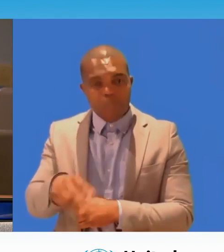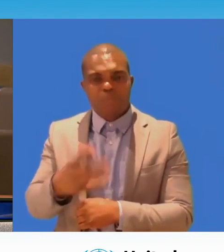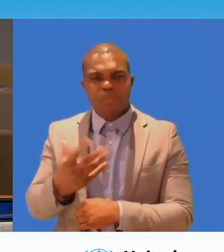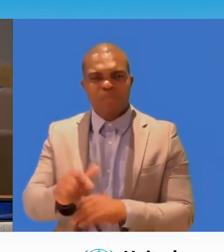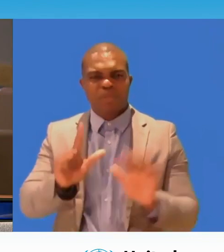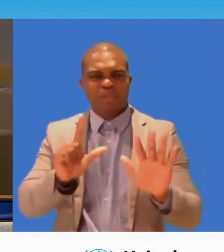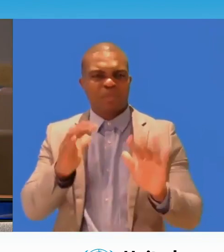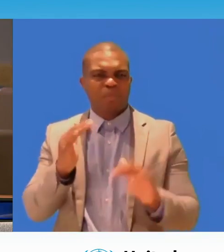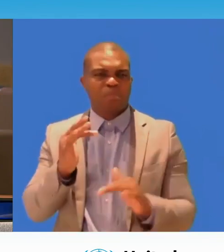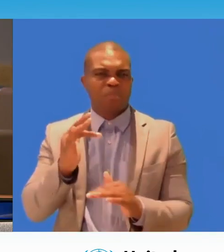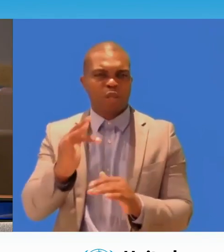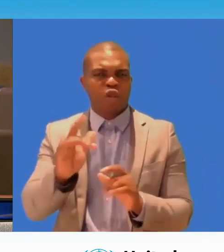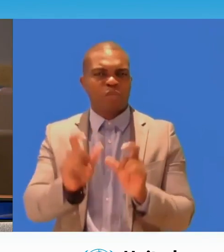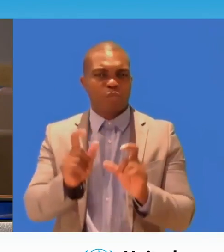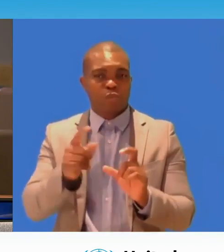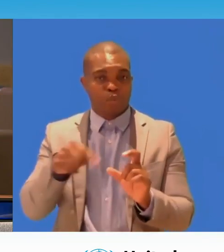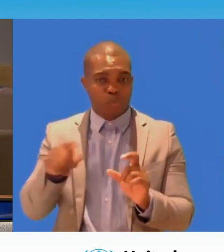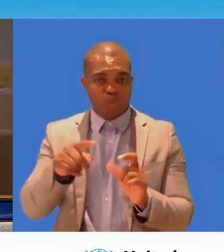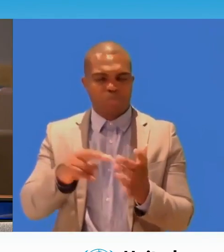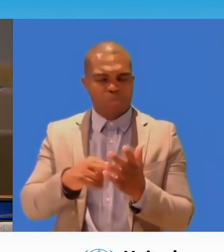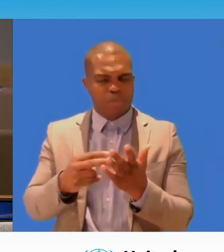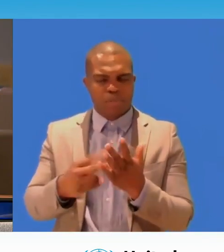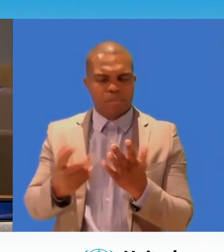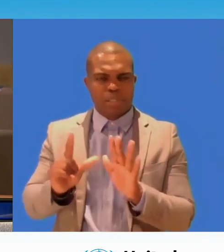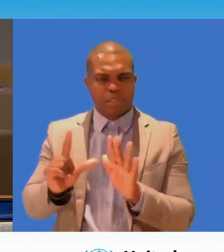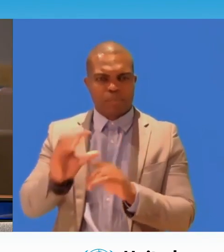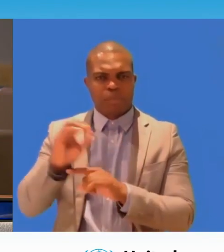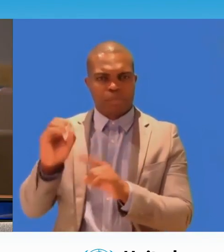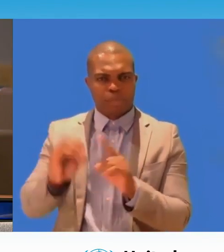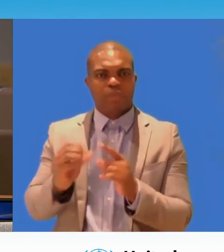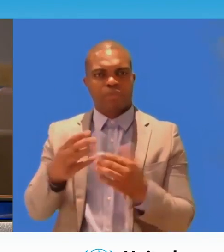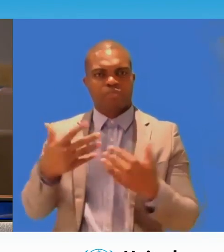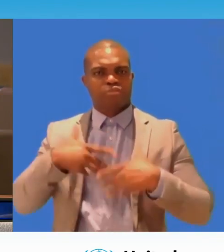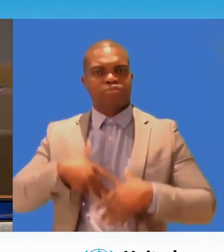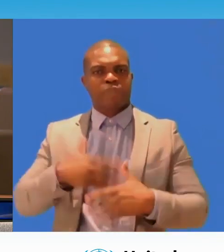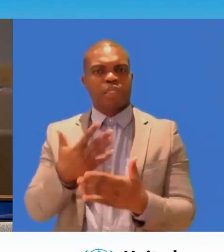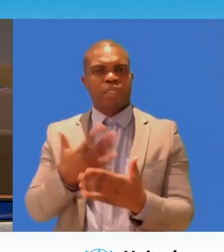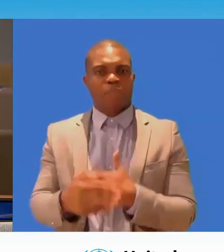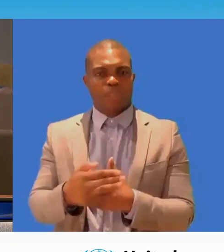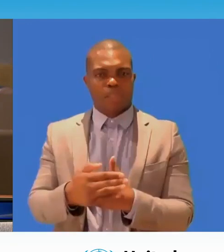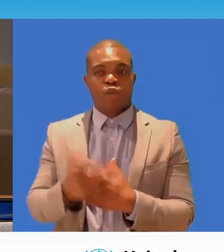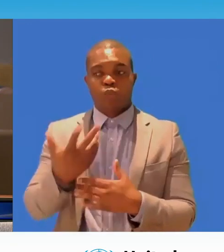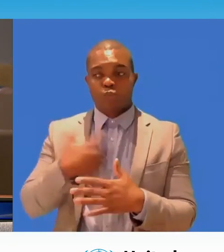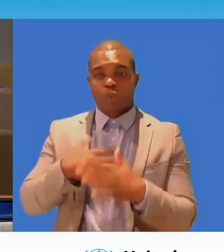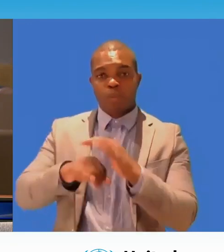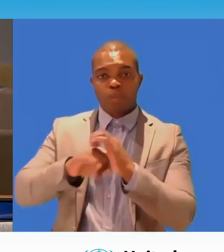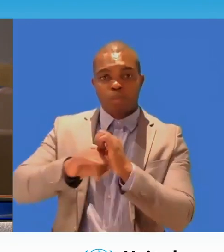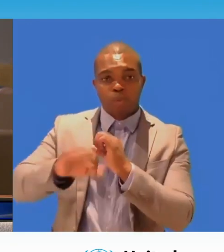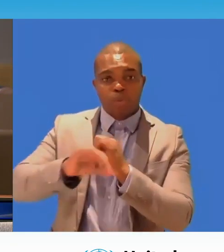protecting their right remain our national priority we have established a robust legal